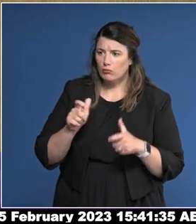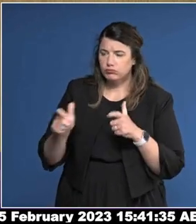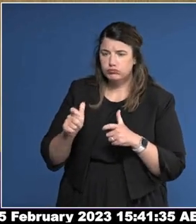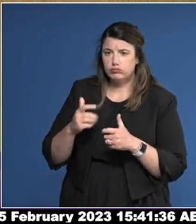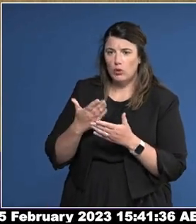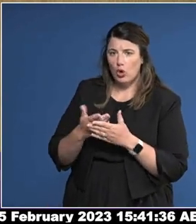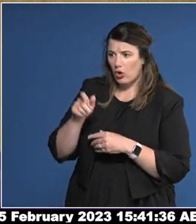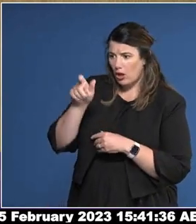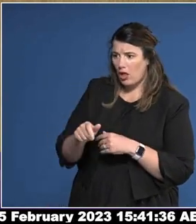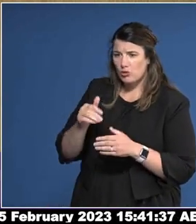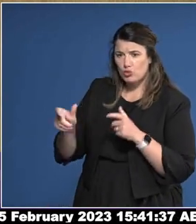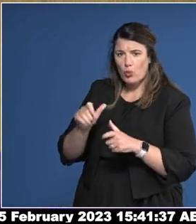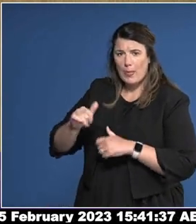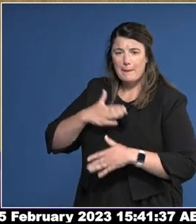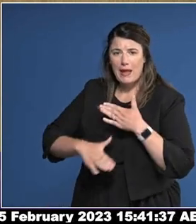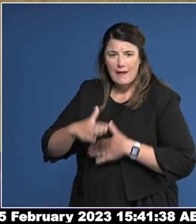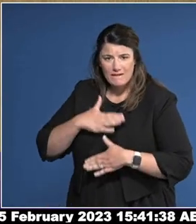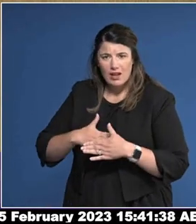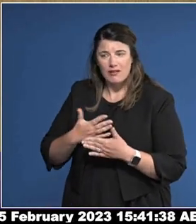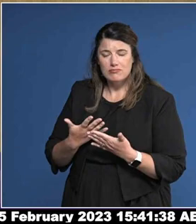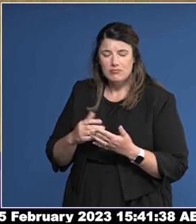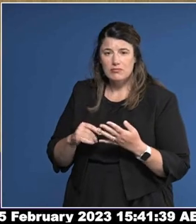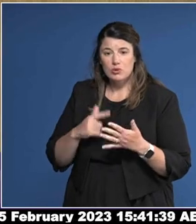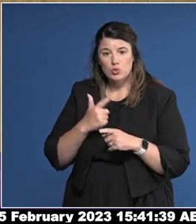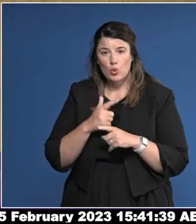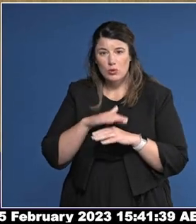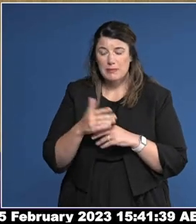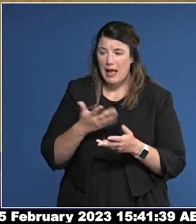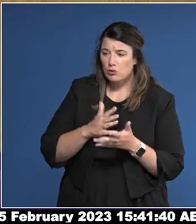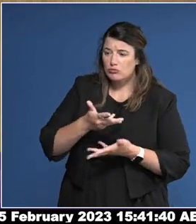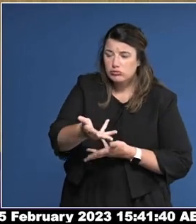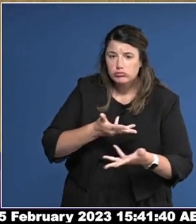It goes through trauma-informed support, positive behaviour supports.